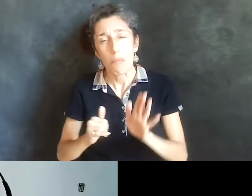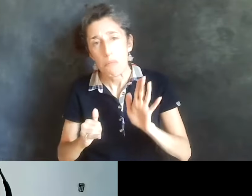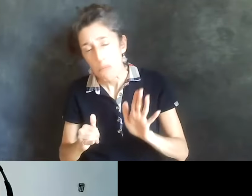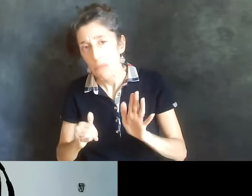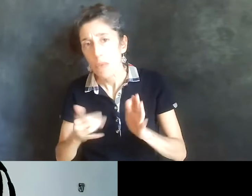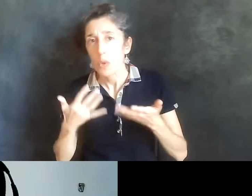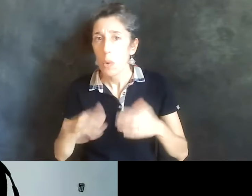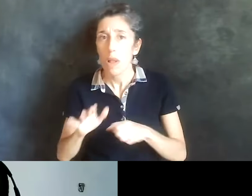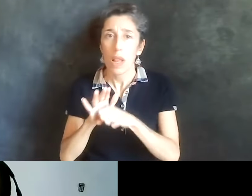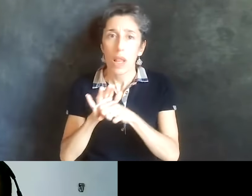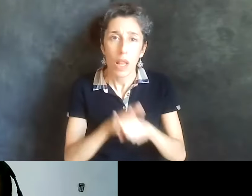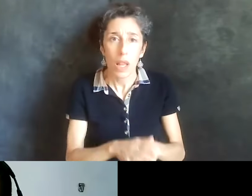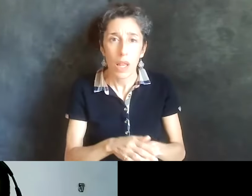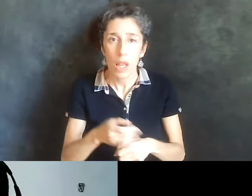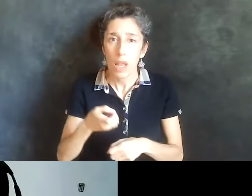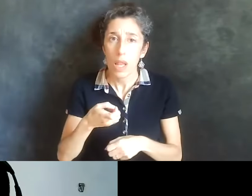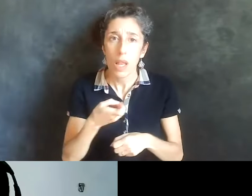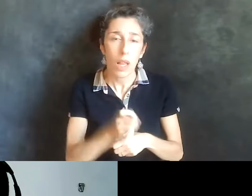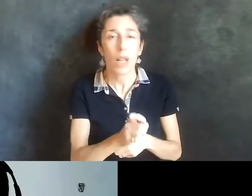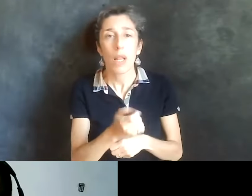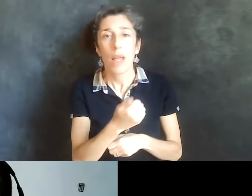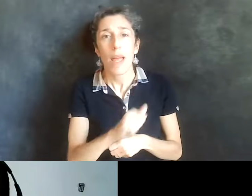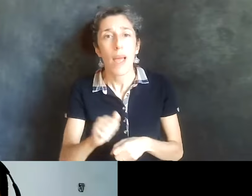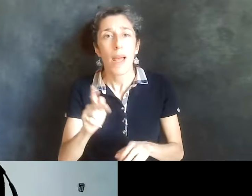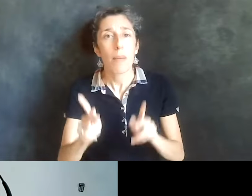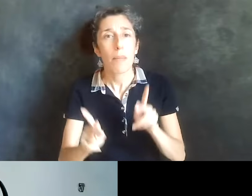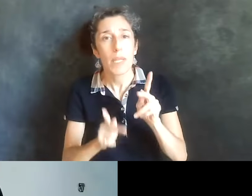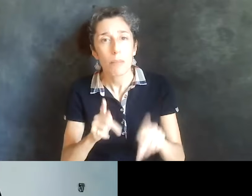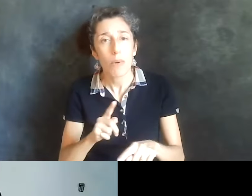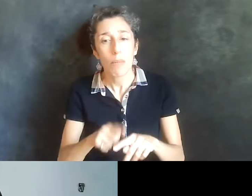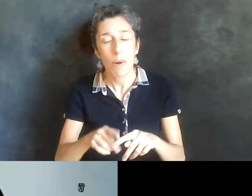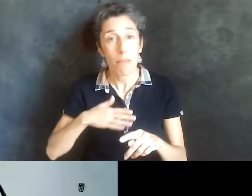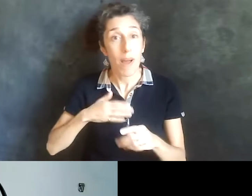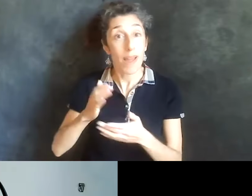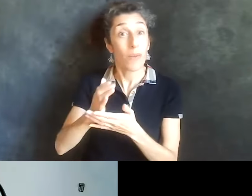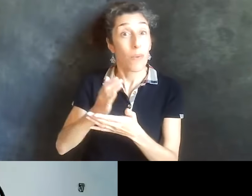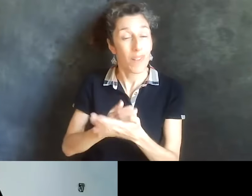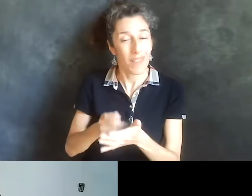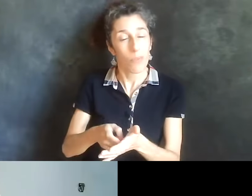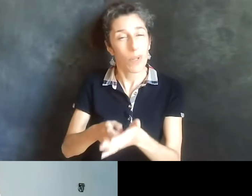I'm in a position of power that kind of stifles my students voices unless I say, "Hey, your voice